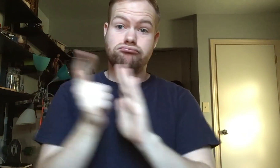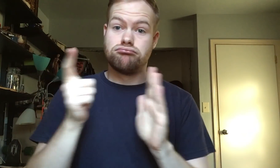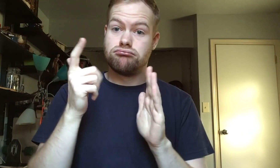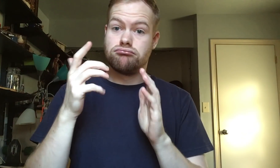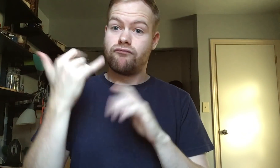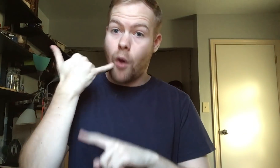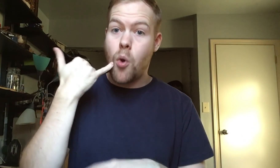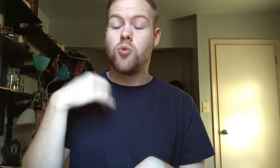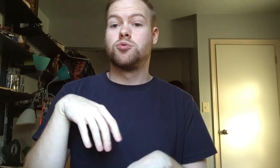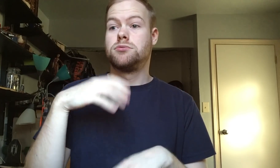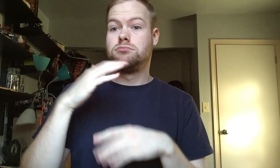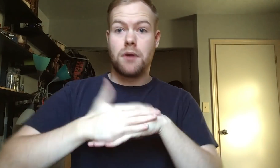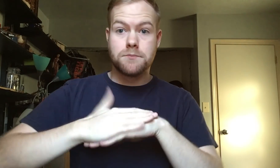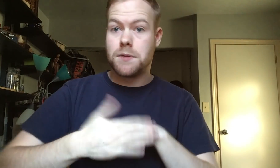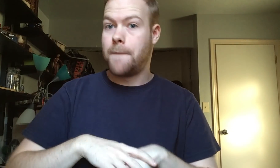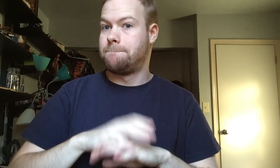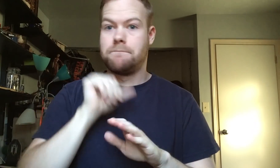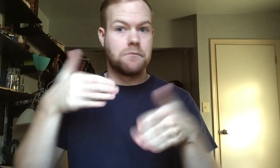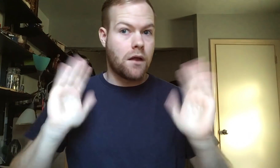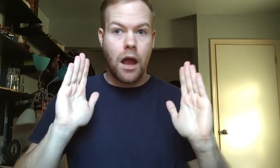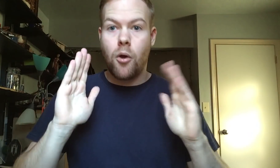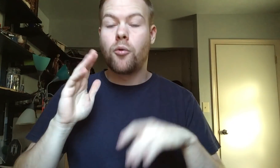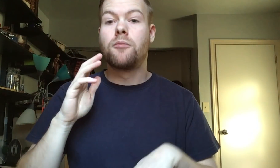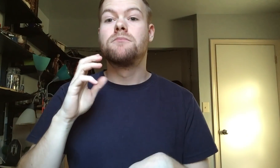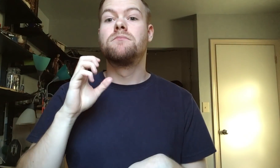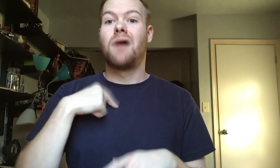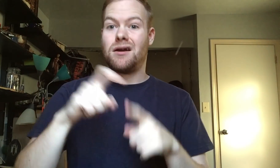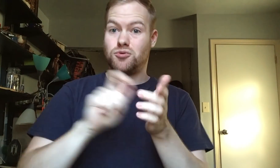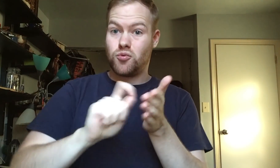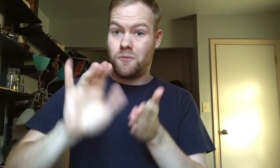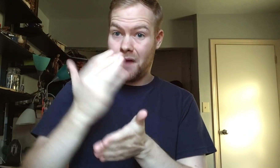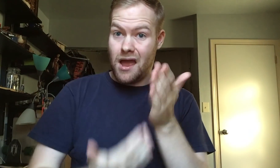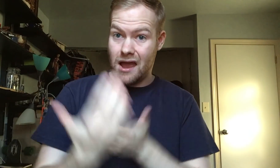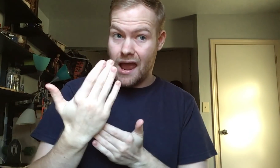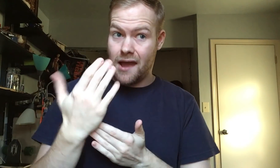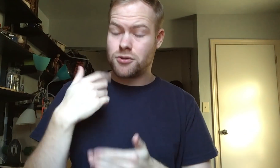because she banned phones, laptops, they weren’t allowed. I had to take them by hand.